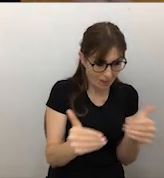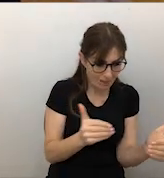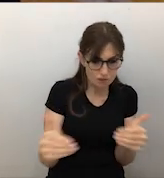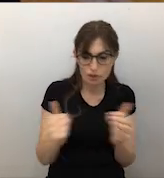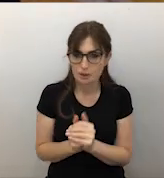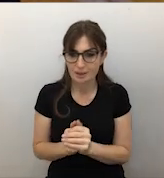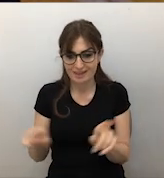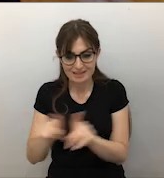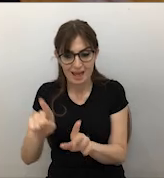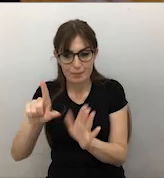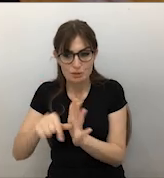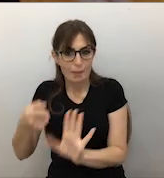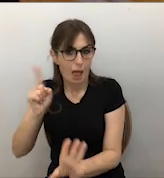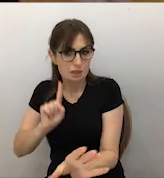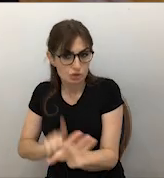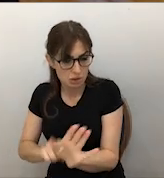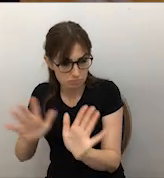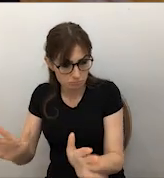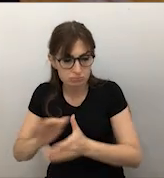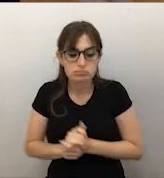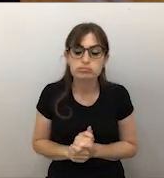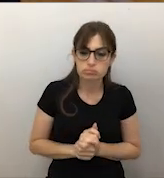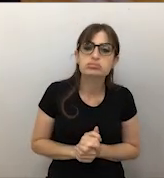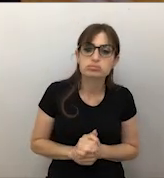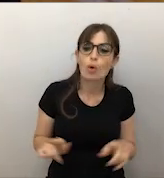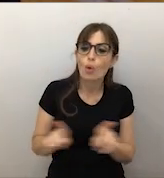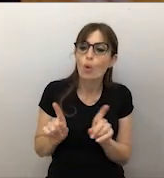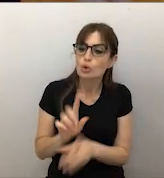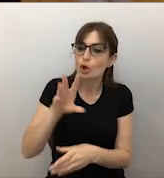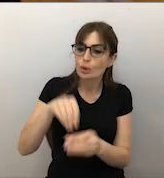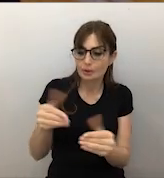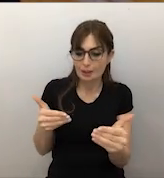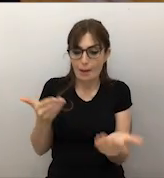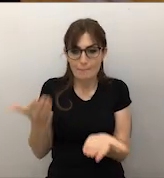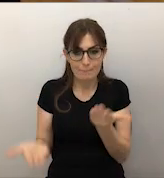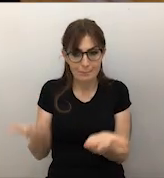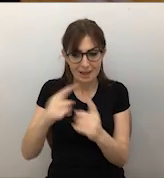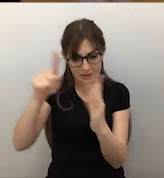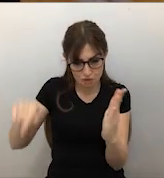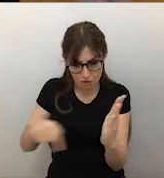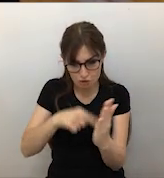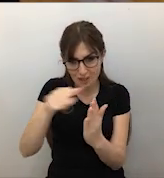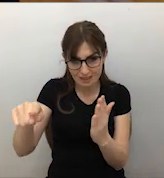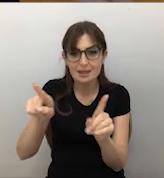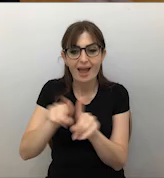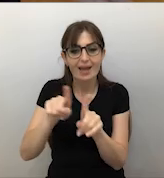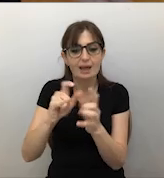and the equivalent period in the previous year. They should also include a balance sheet and a cashflow statement.